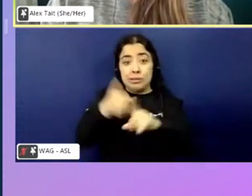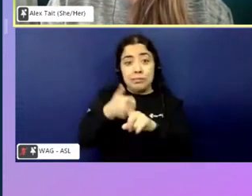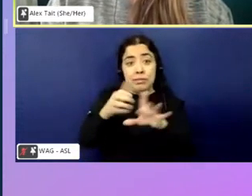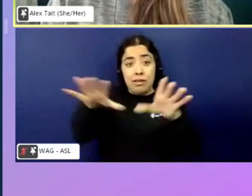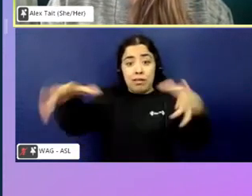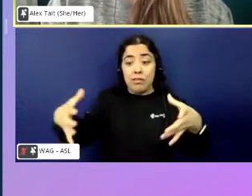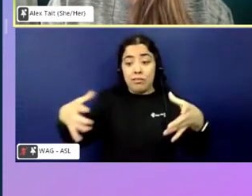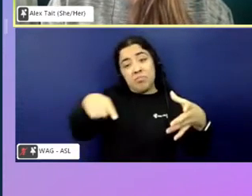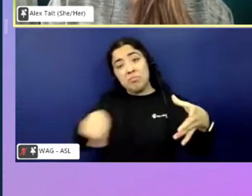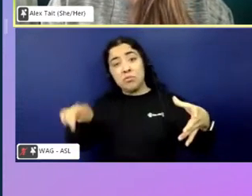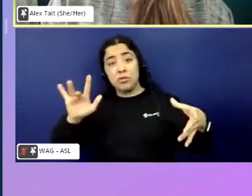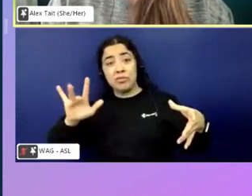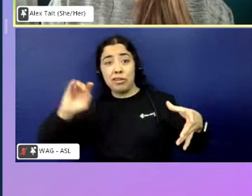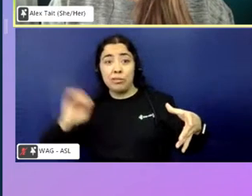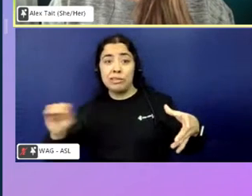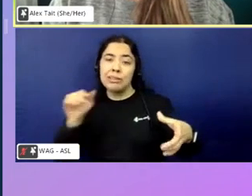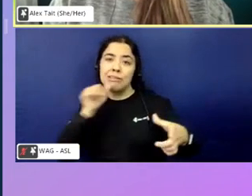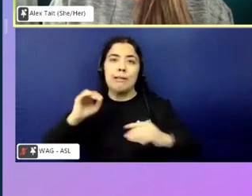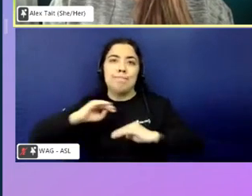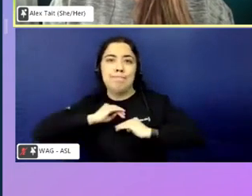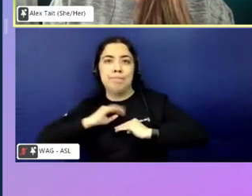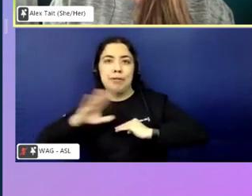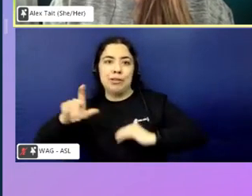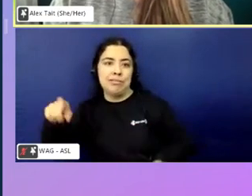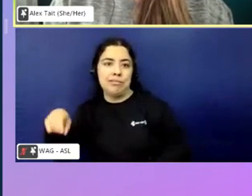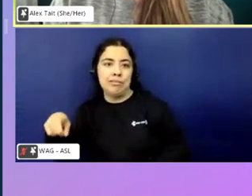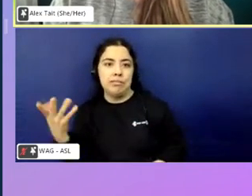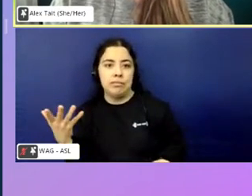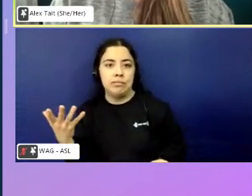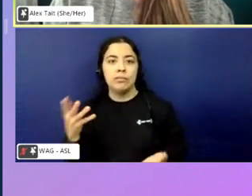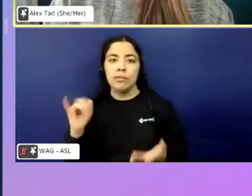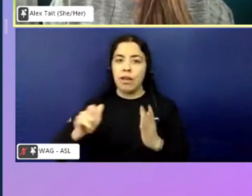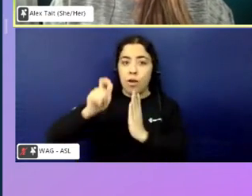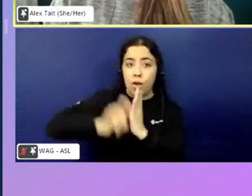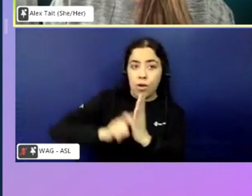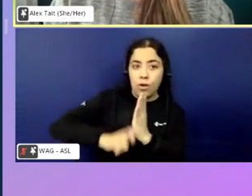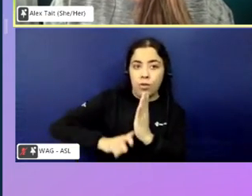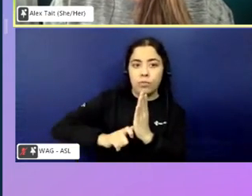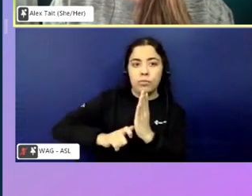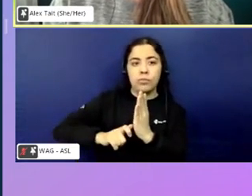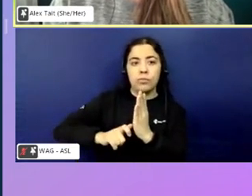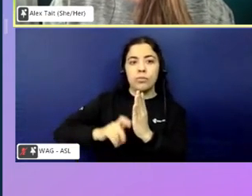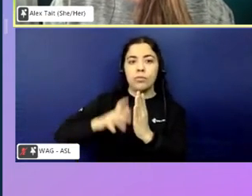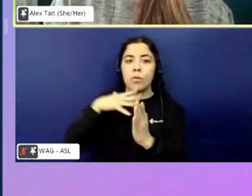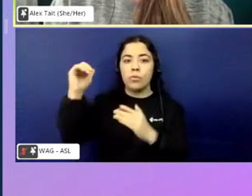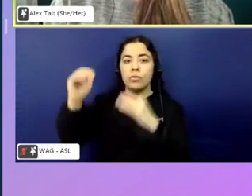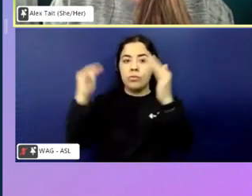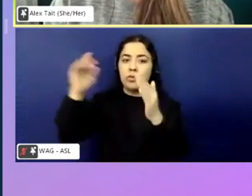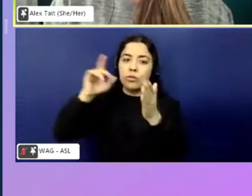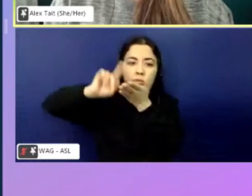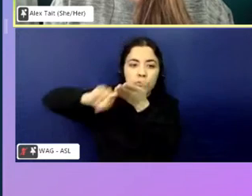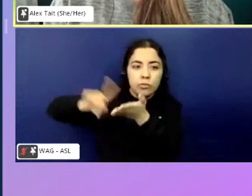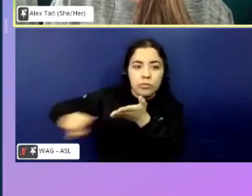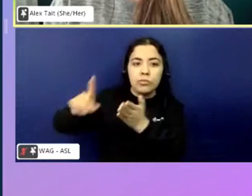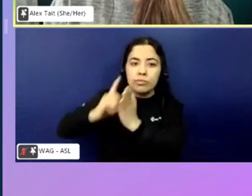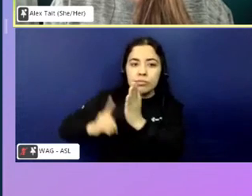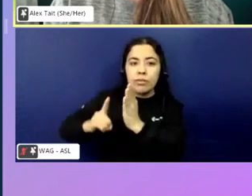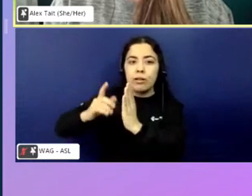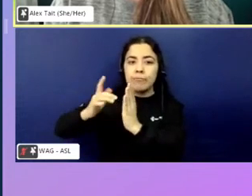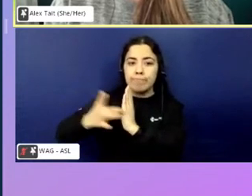more accessible service apps? The article inclusion of older adults in the research and design and digital